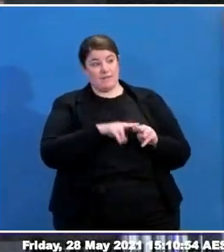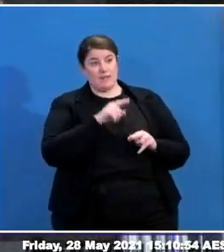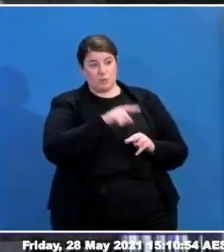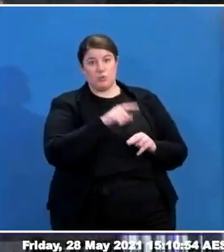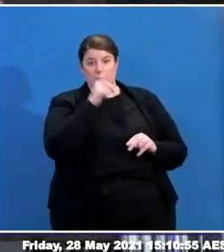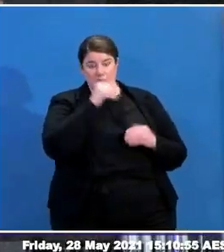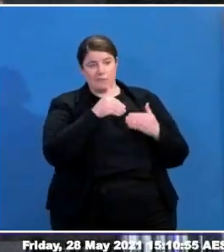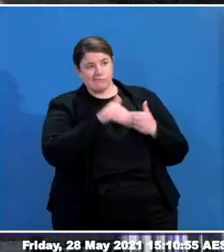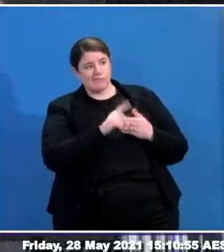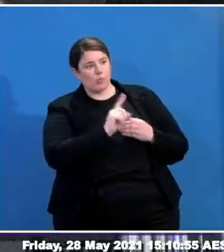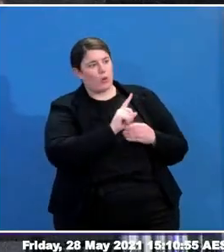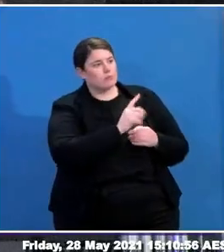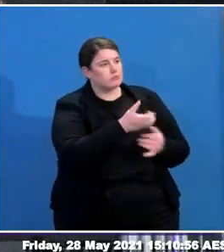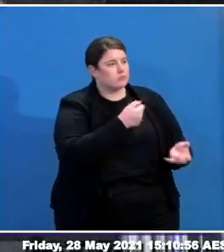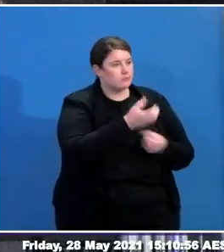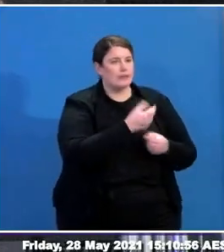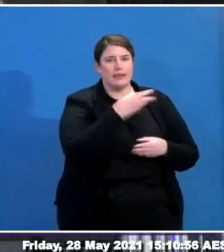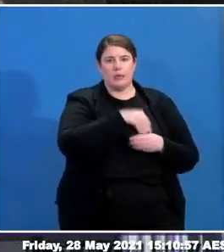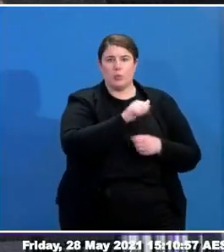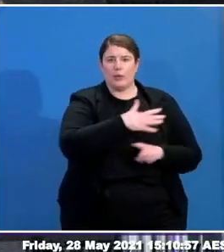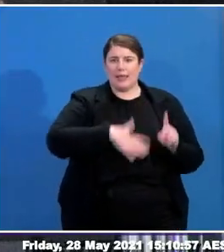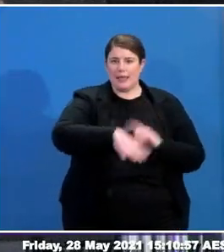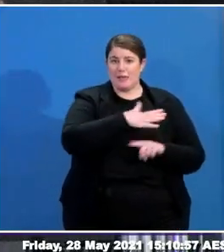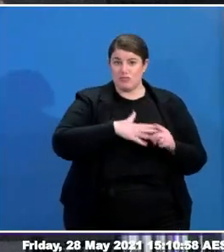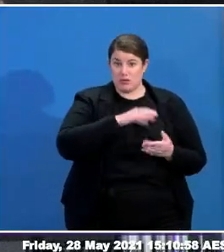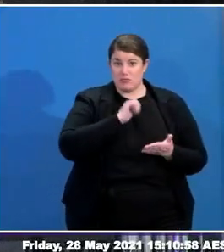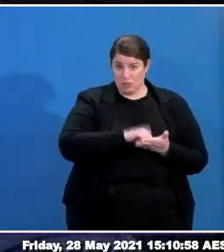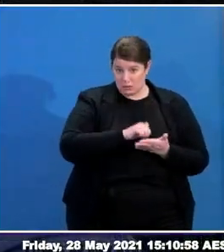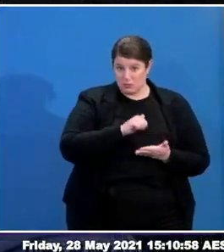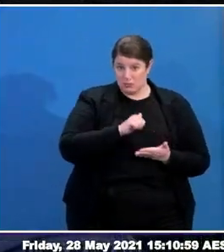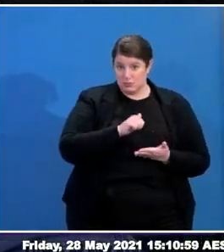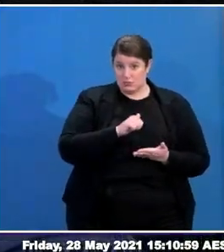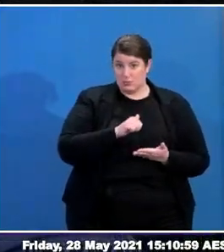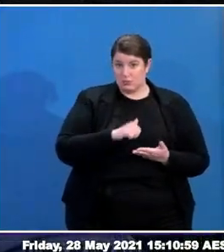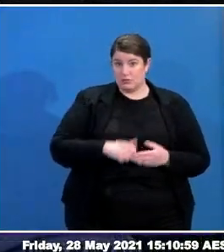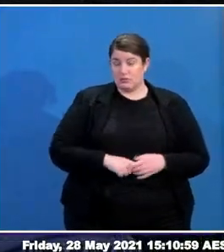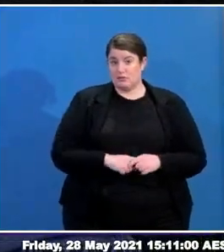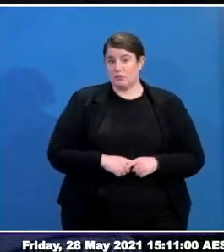that date, that then fell within your jurisdiction to consider a complaint about the conduct after that date?